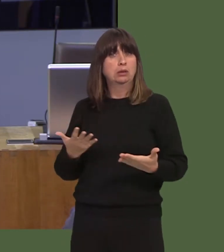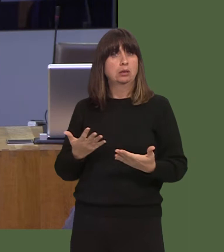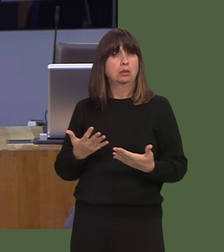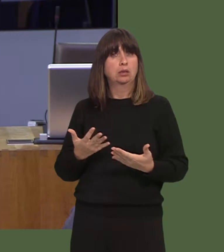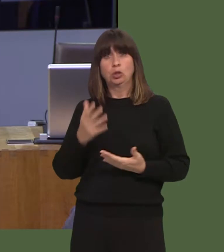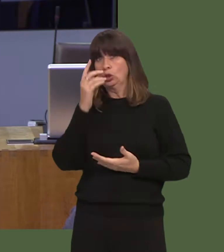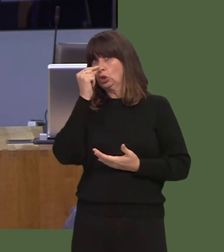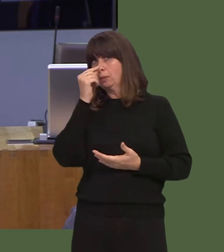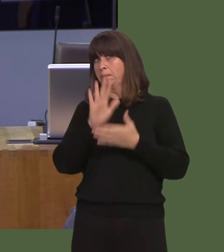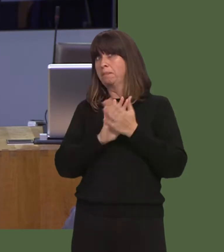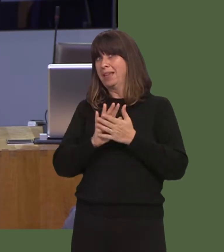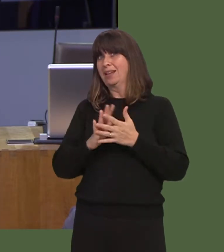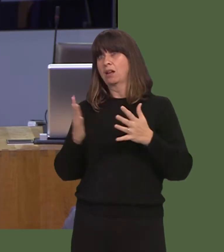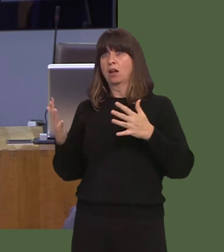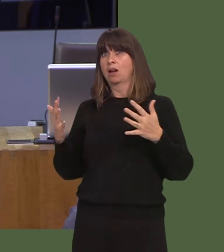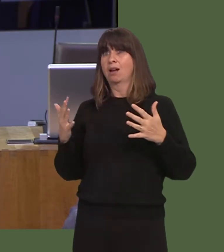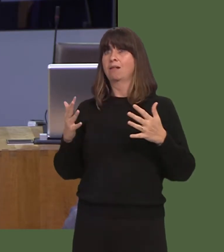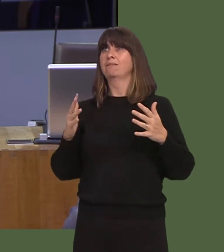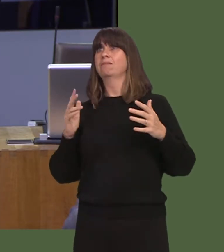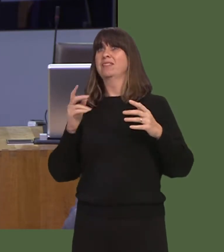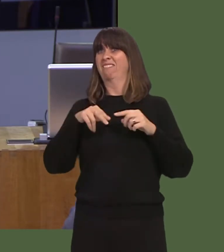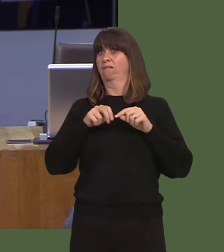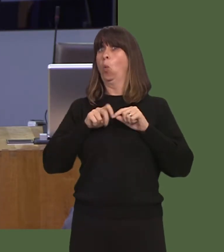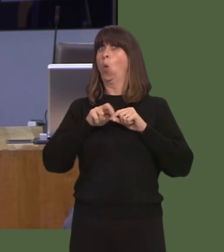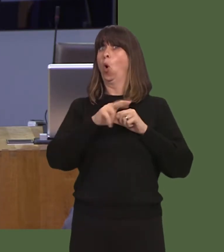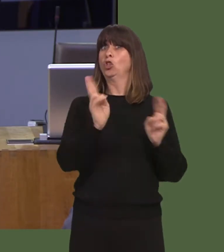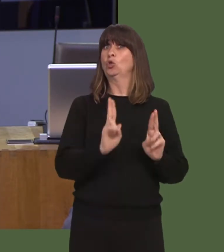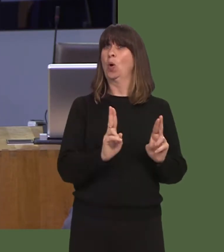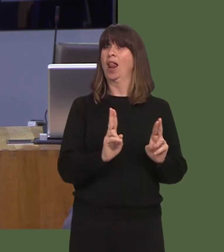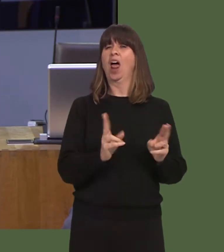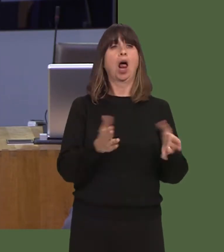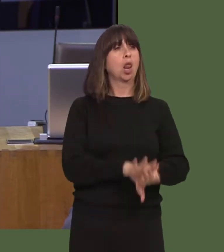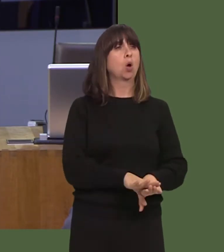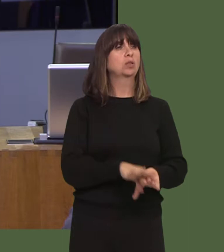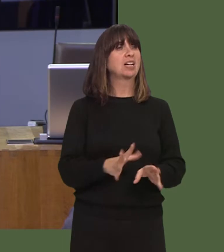location forces more people to drive to school rather than walk to school, as they did before.